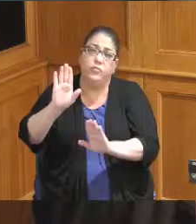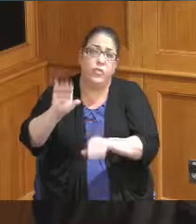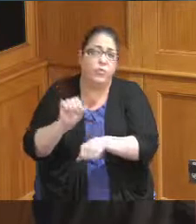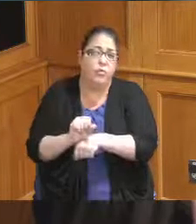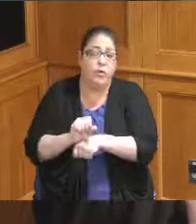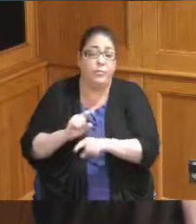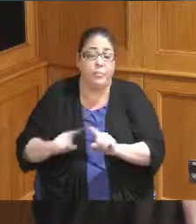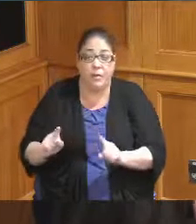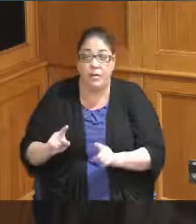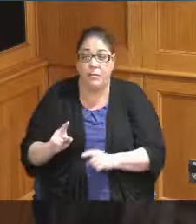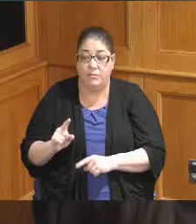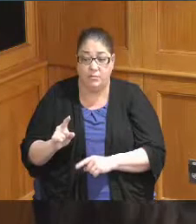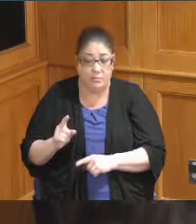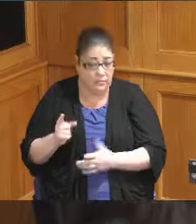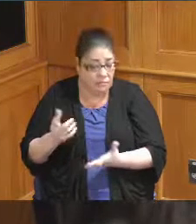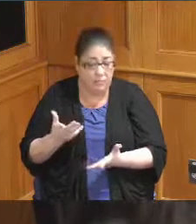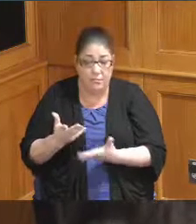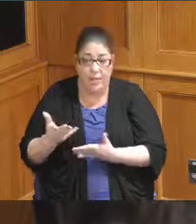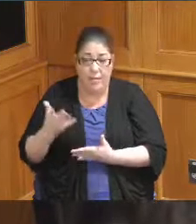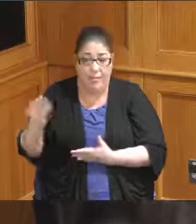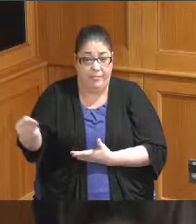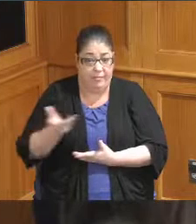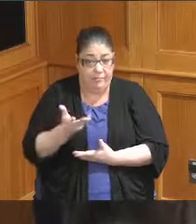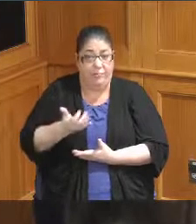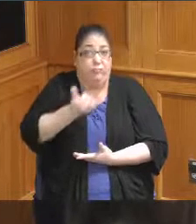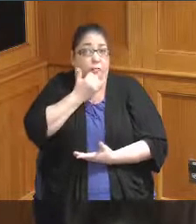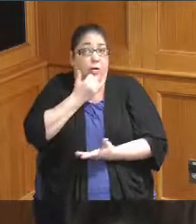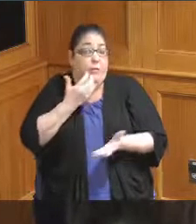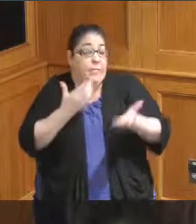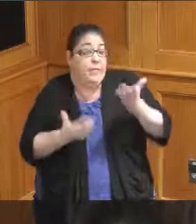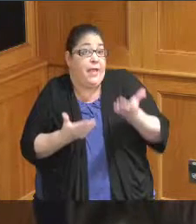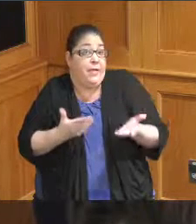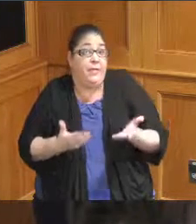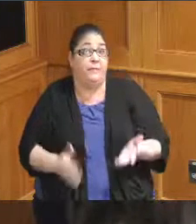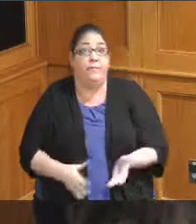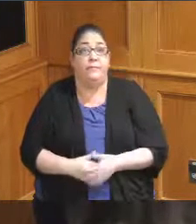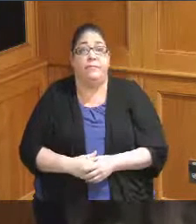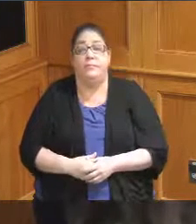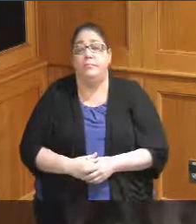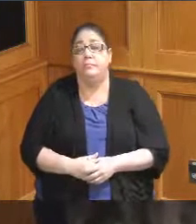know if the information that got back to me is incorrect but that's something that I would like